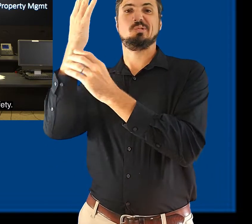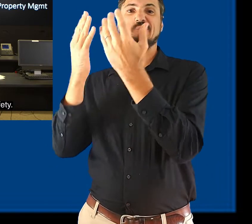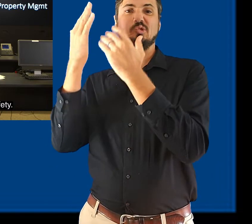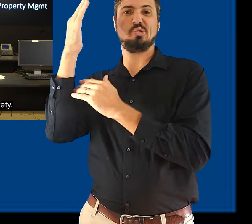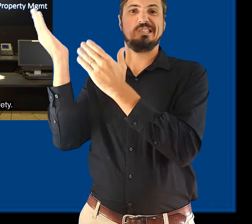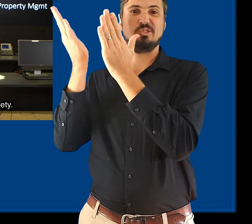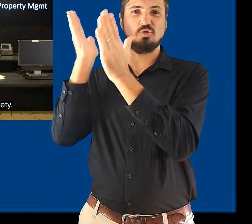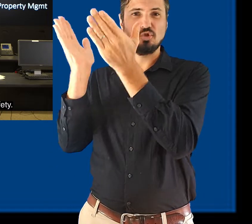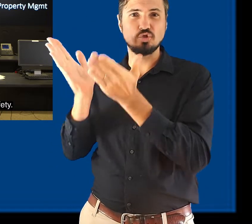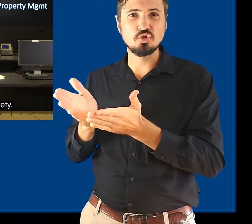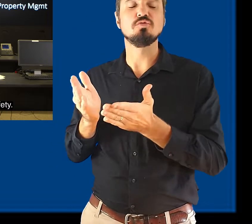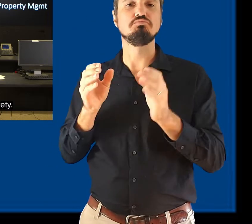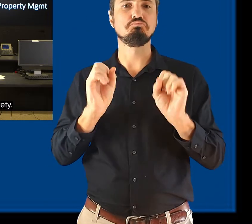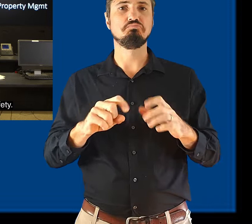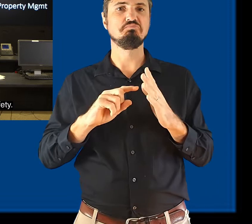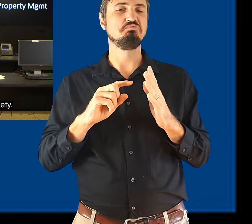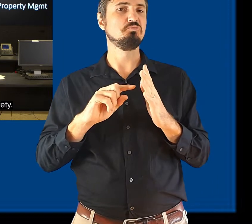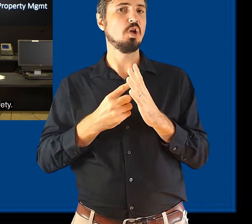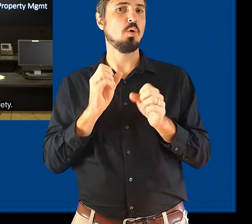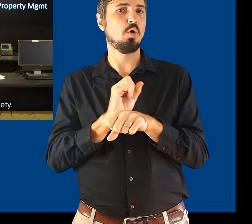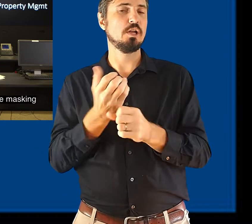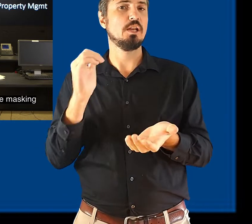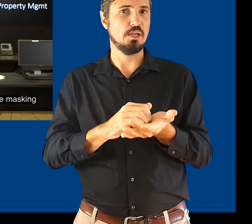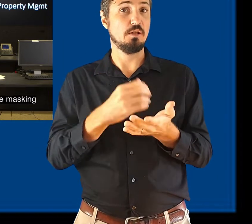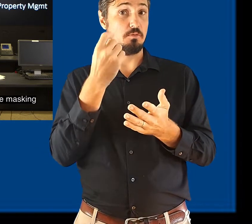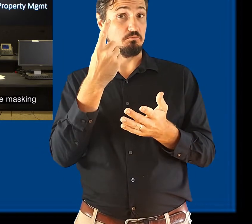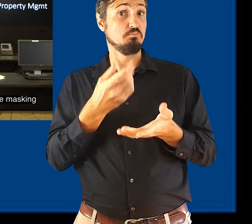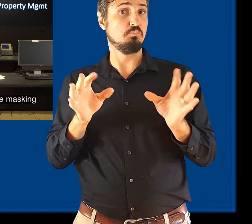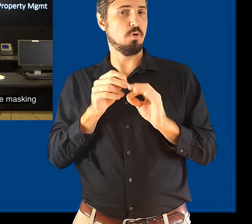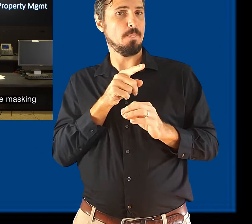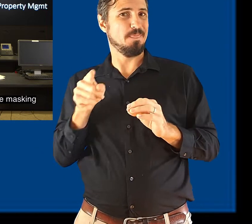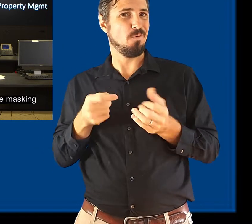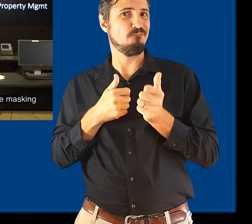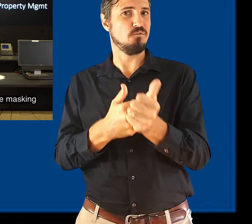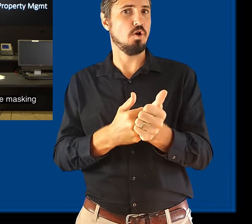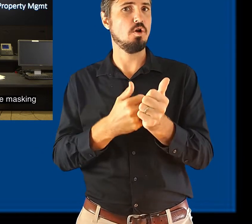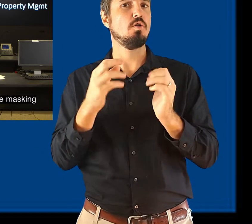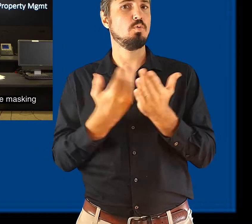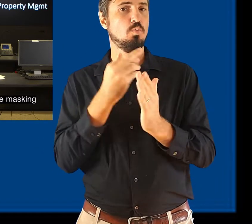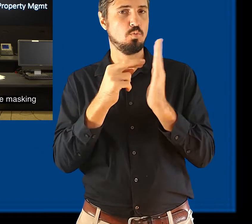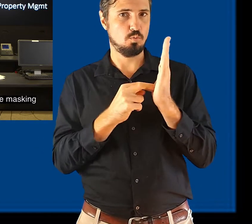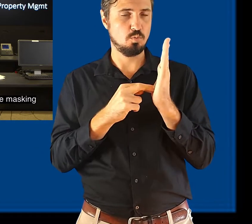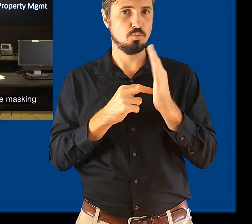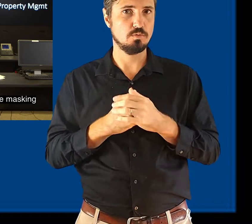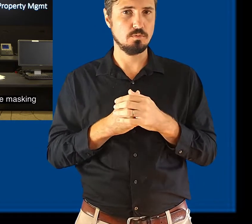We feel comfortable making these operational adjustments given the islandwide masking protocols that started today.